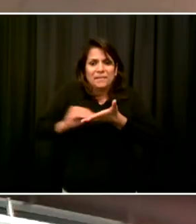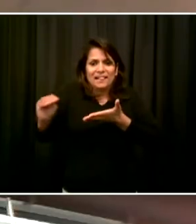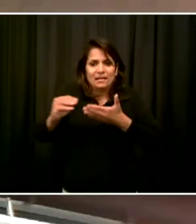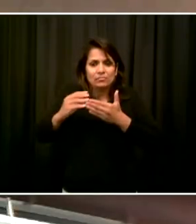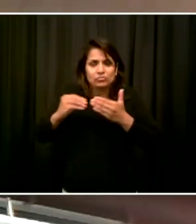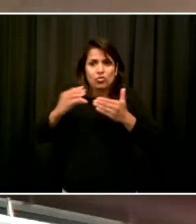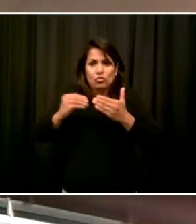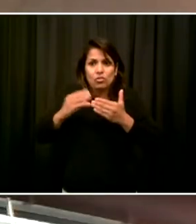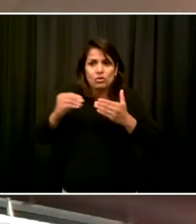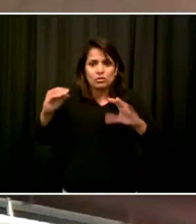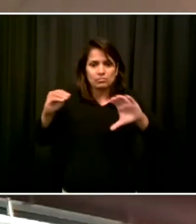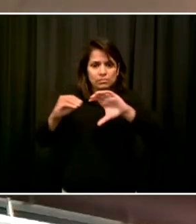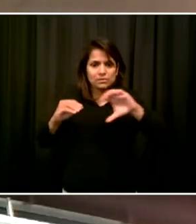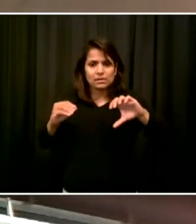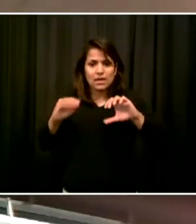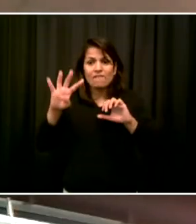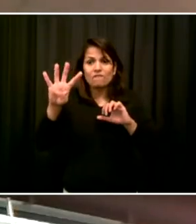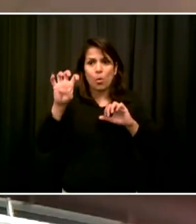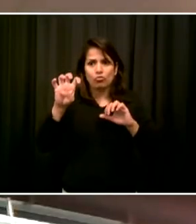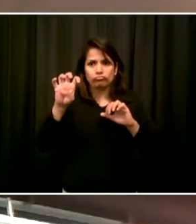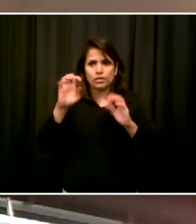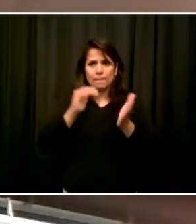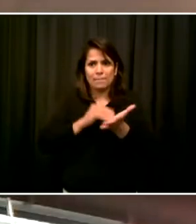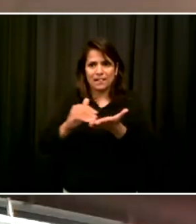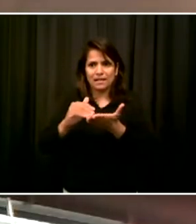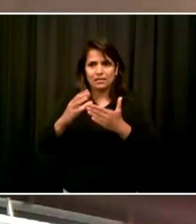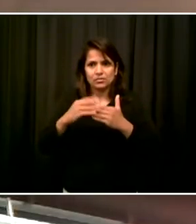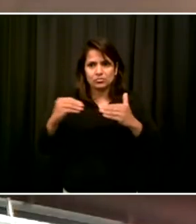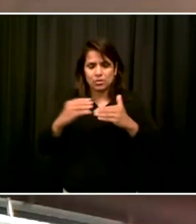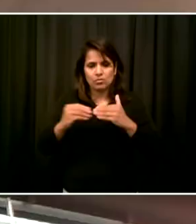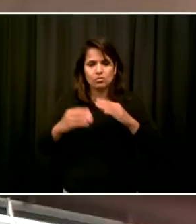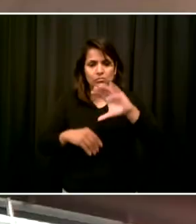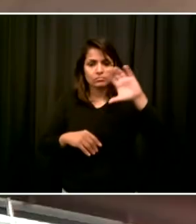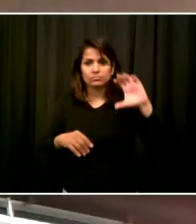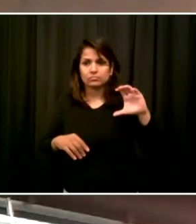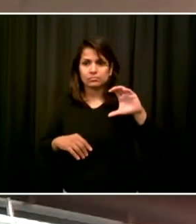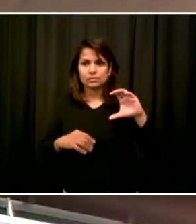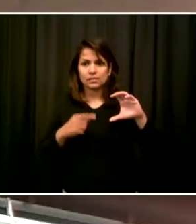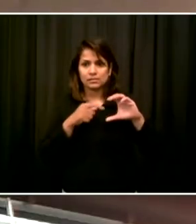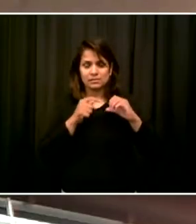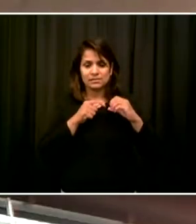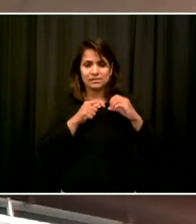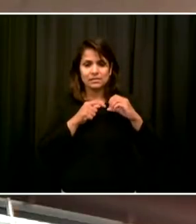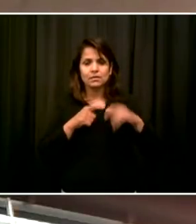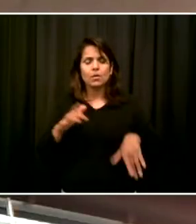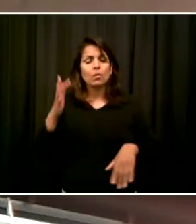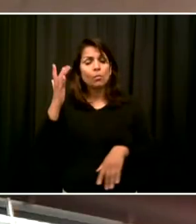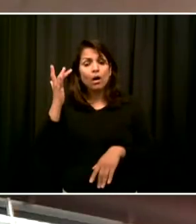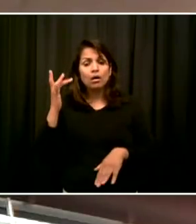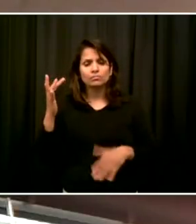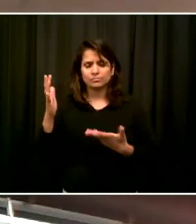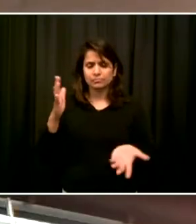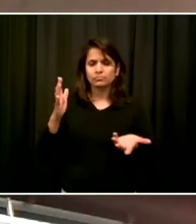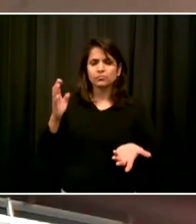OF $400 MILLION WHICH IS TIED TO REMOTE LEARNING AND ALSO A